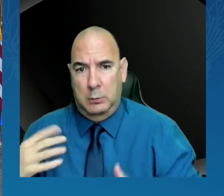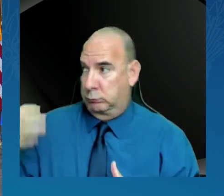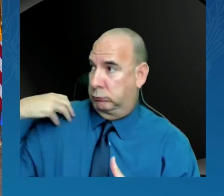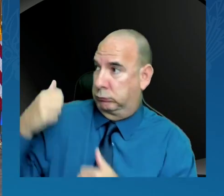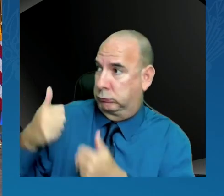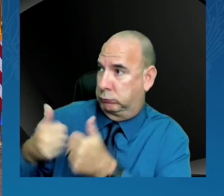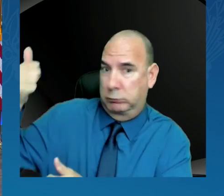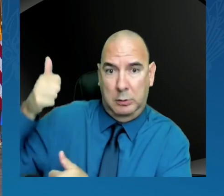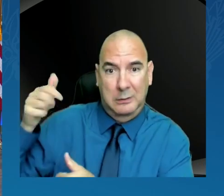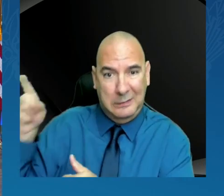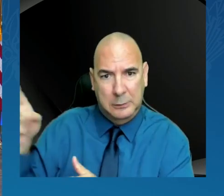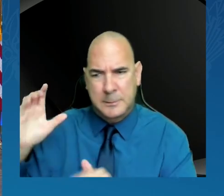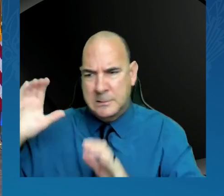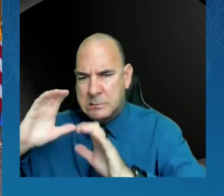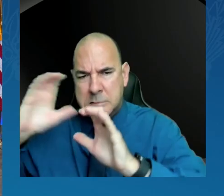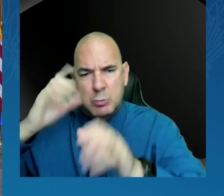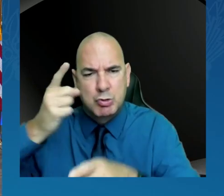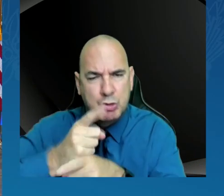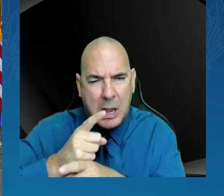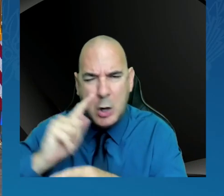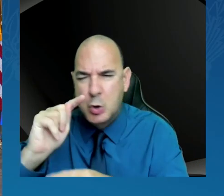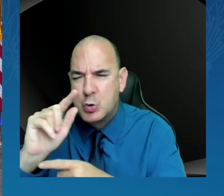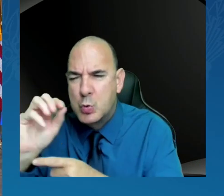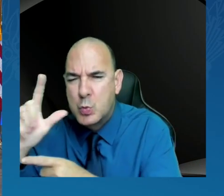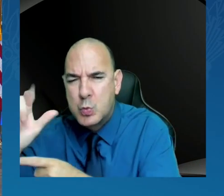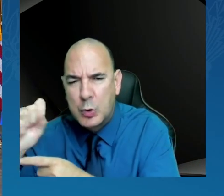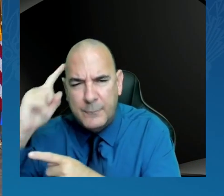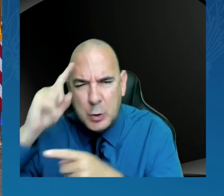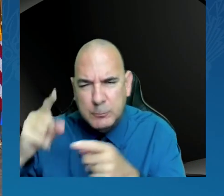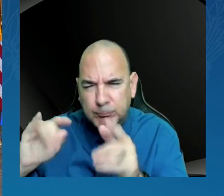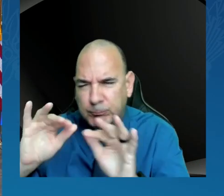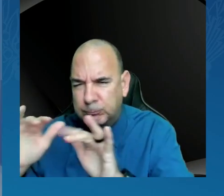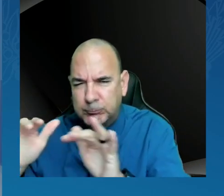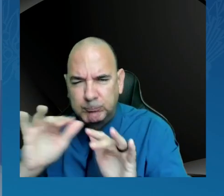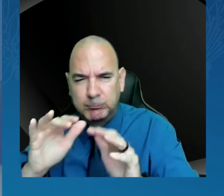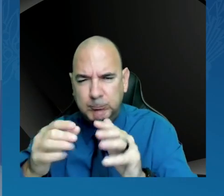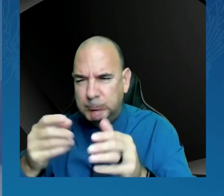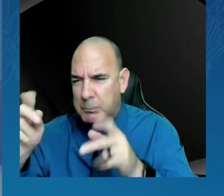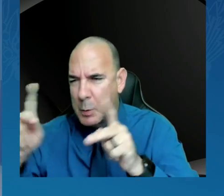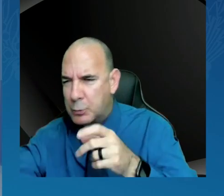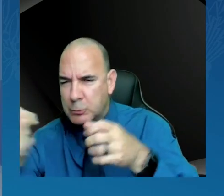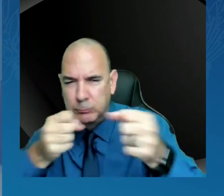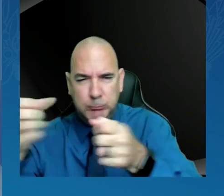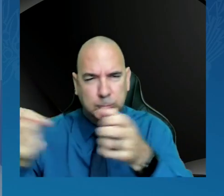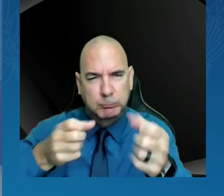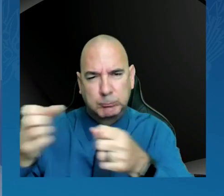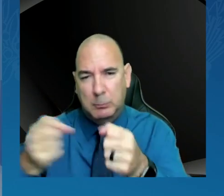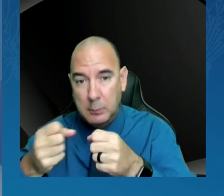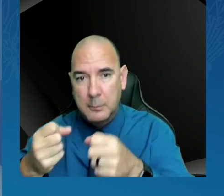that they need to grow their companies. And in your cities, quite honestly, state and local leaders are tackling workforce